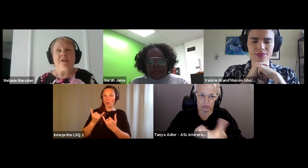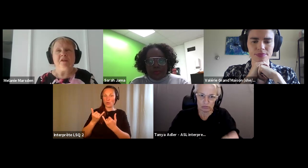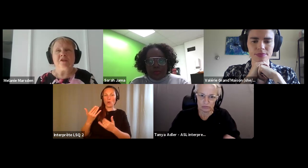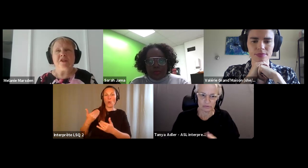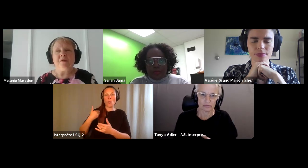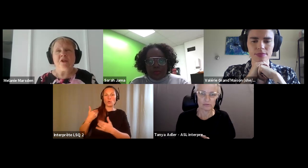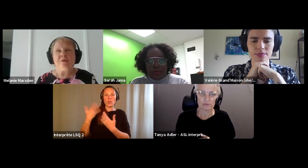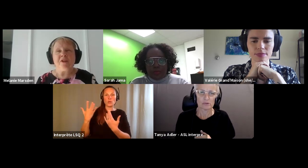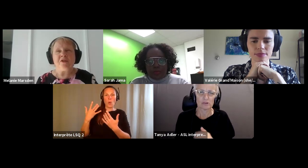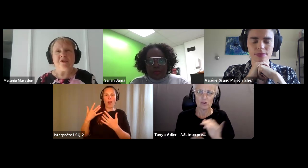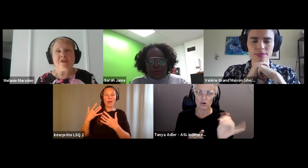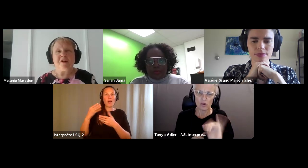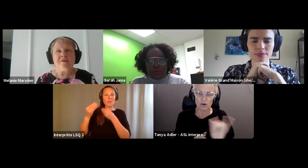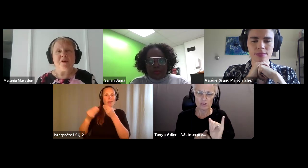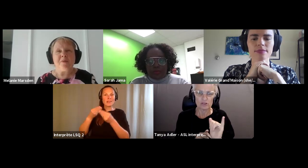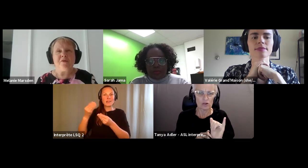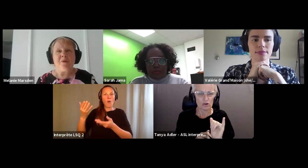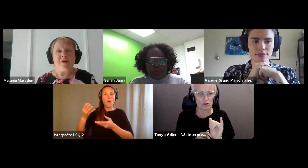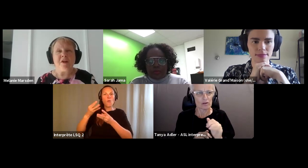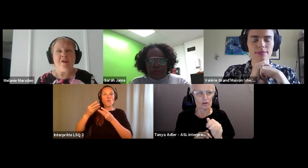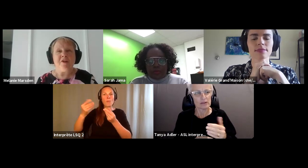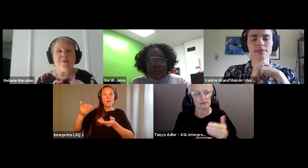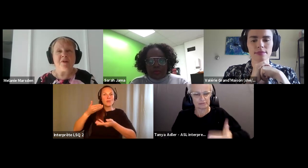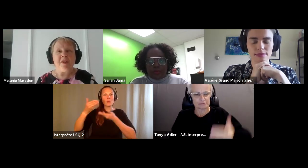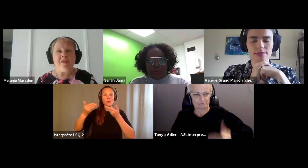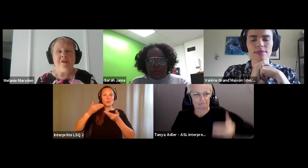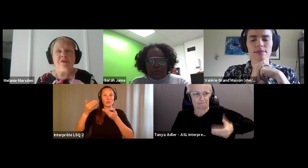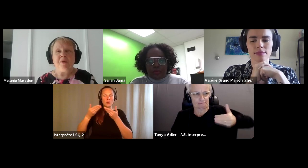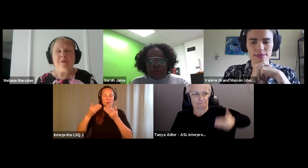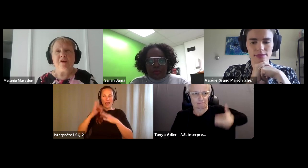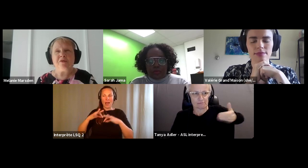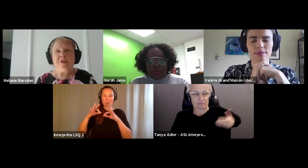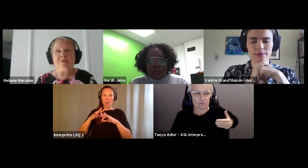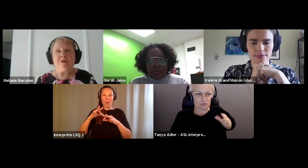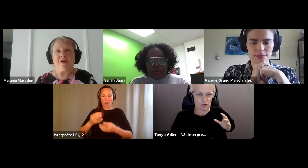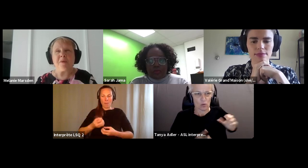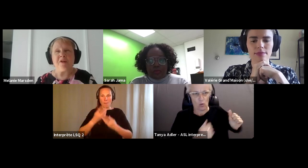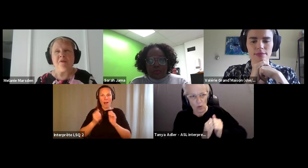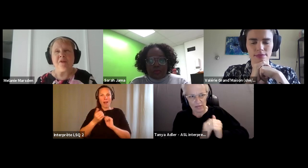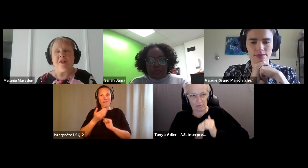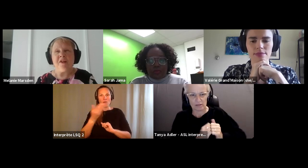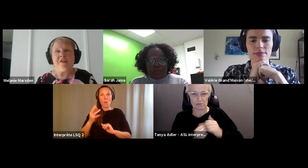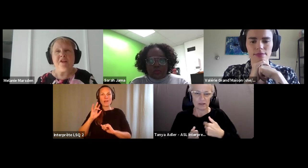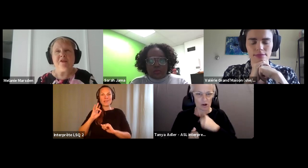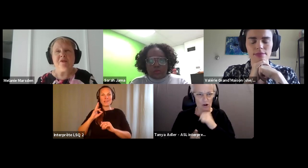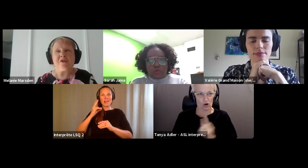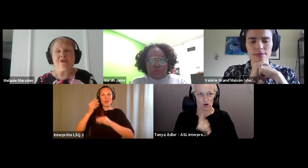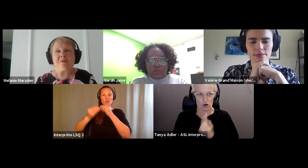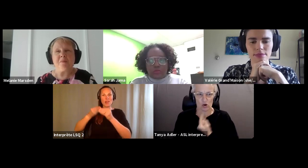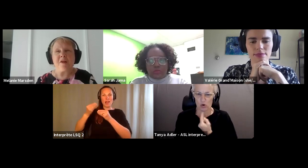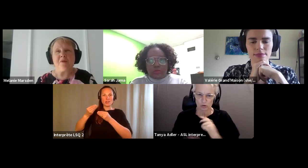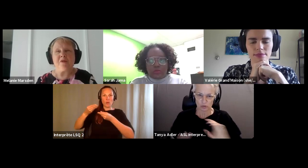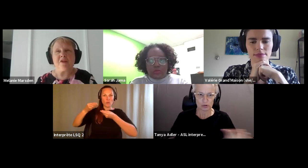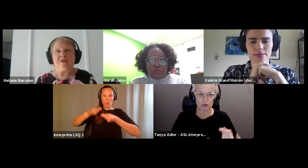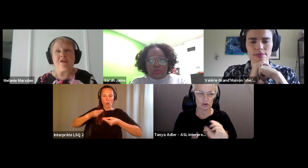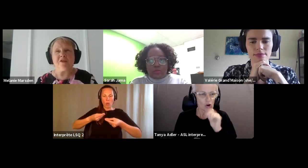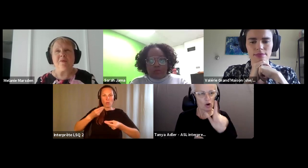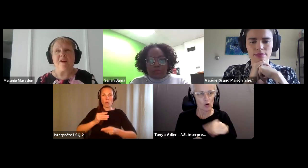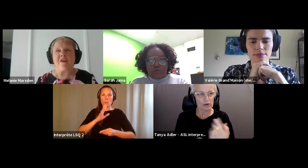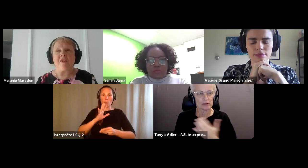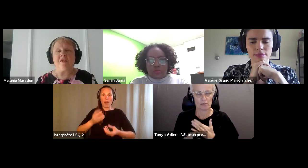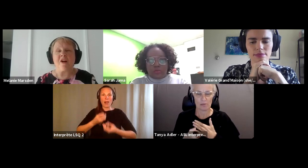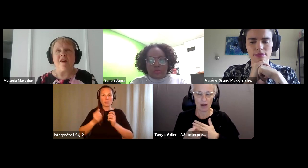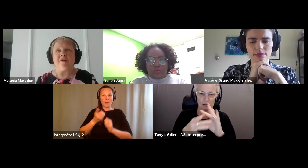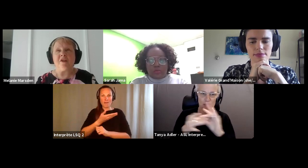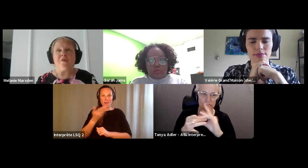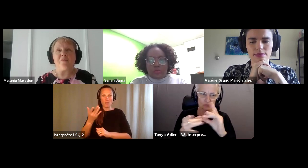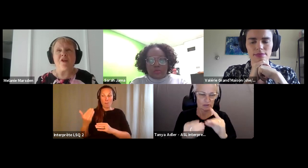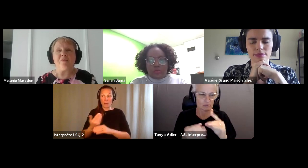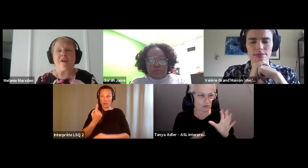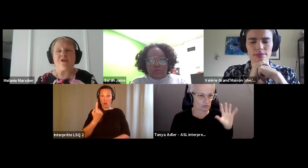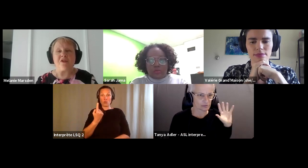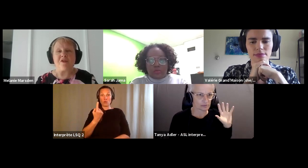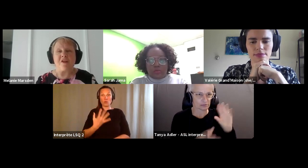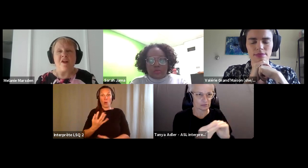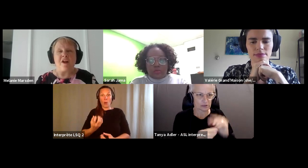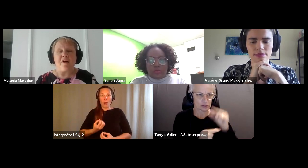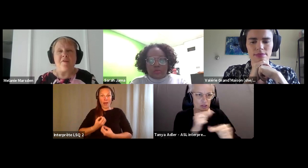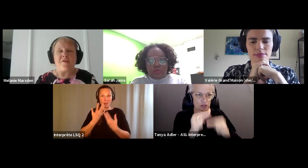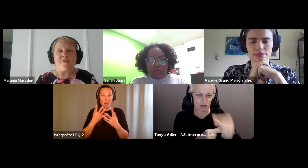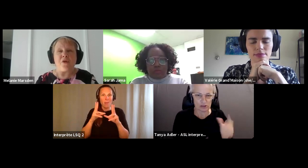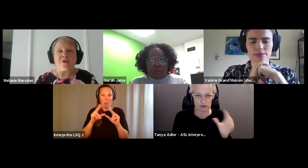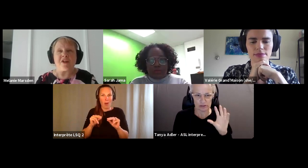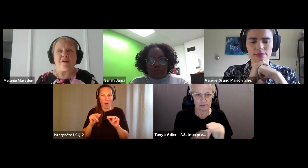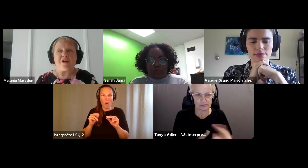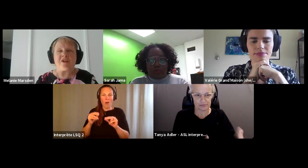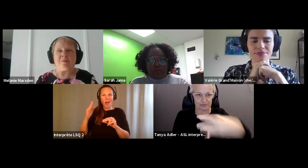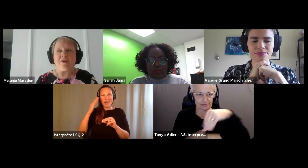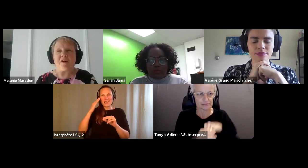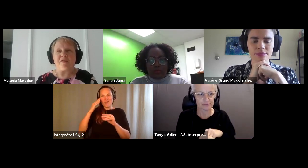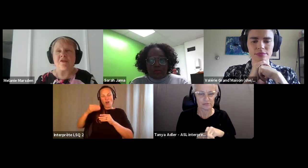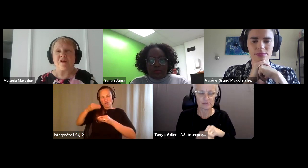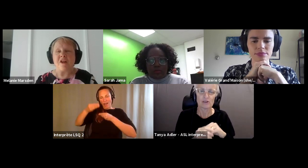Melanie Marsden: The seven generations that have come before me are here with me so i'm not doing this work on my own it, these are not just my words necessarily right there they're from generations of folks that have experienced.